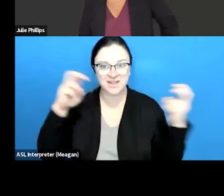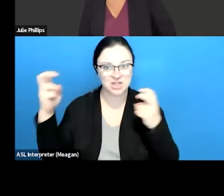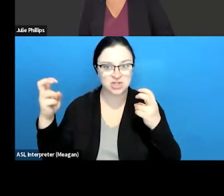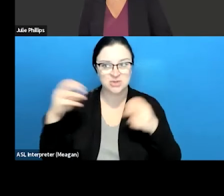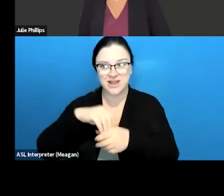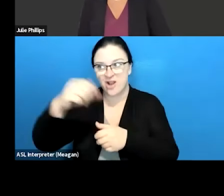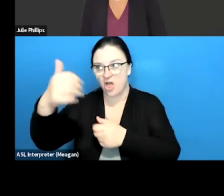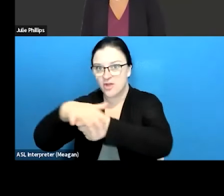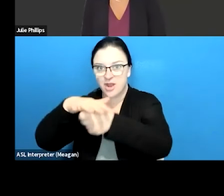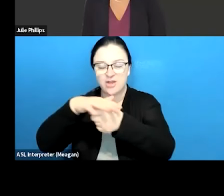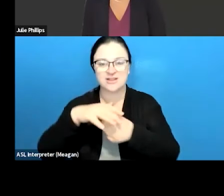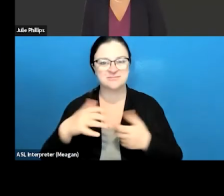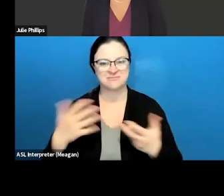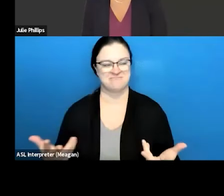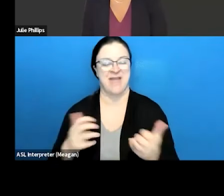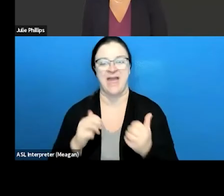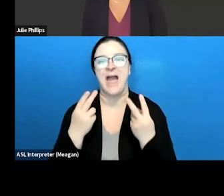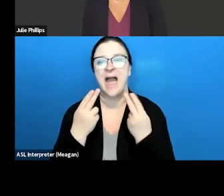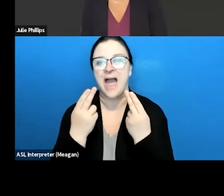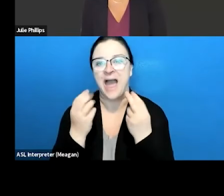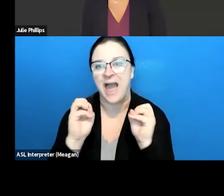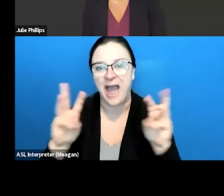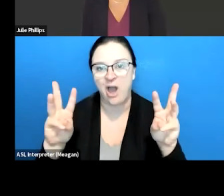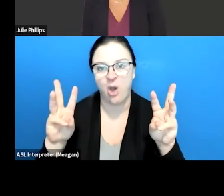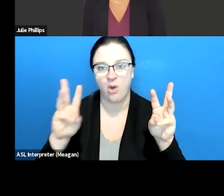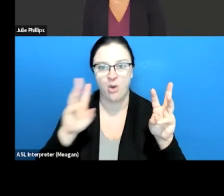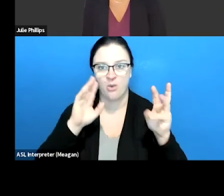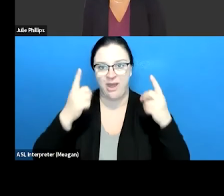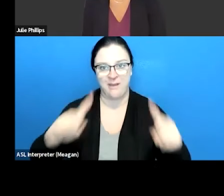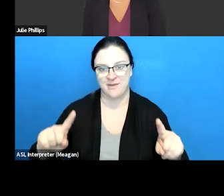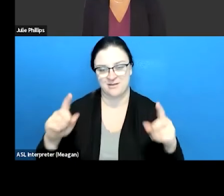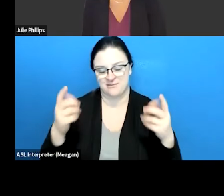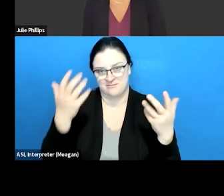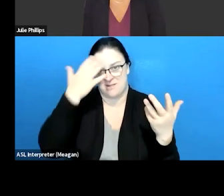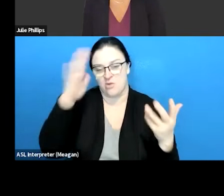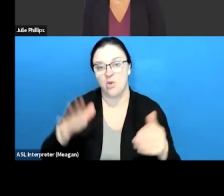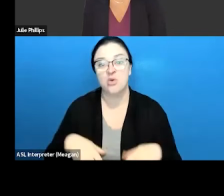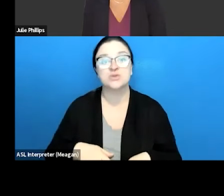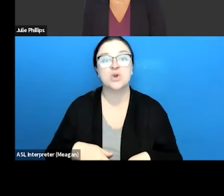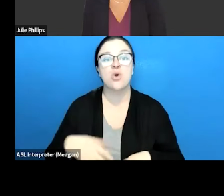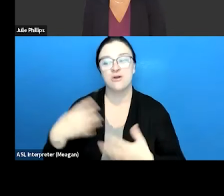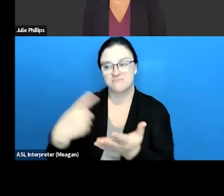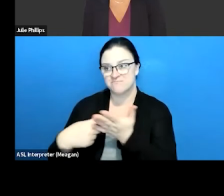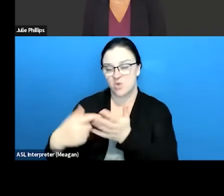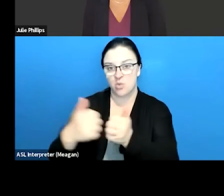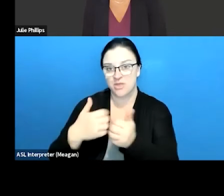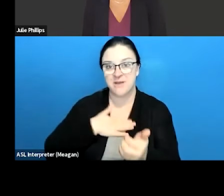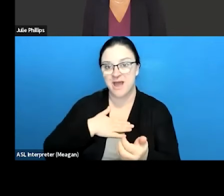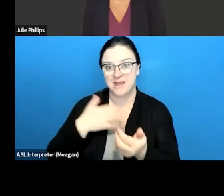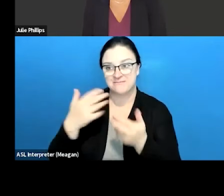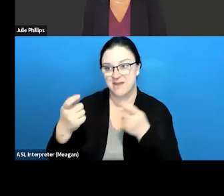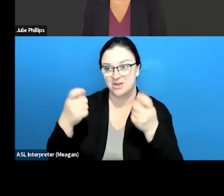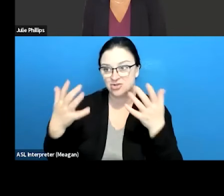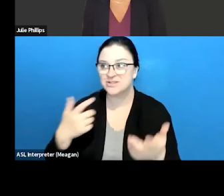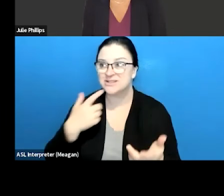and it was like, how in the world is this going to happen? So in talking to my managers, it was like, let's start talking to the other CMHCs